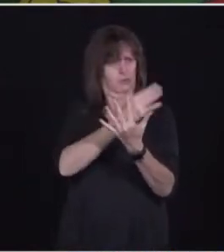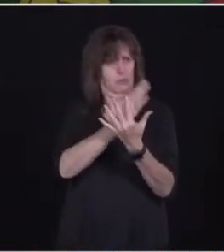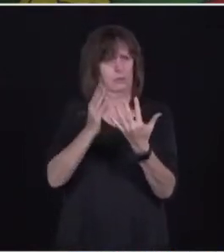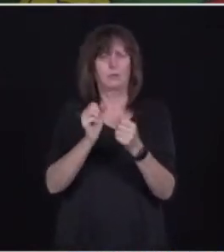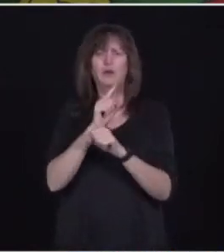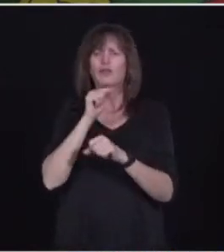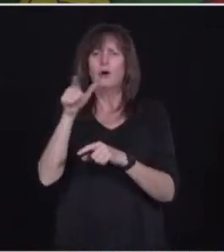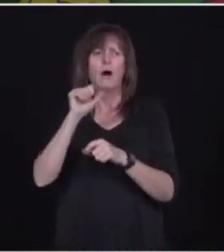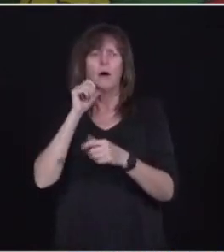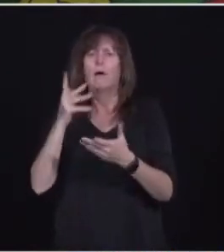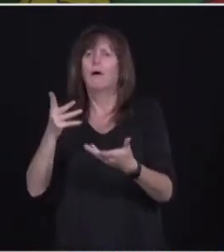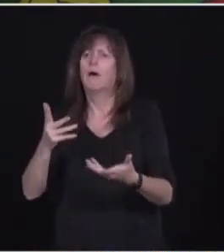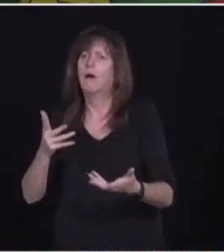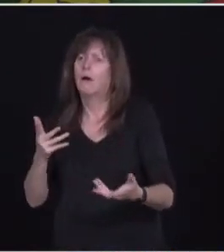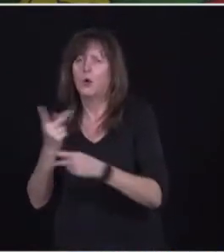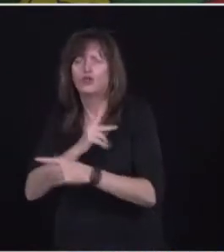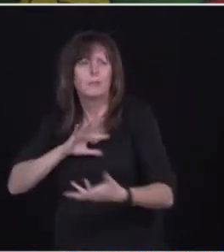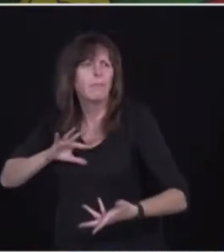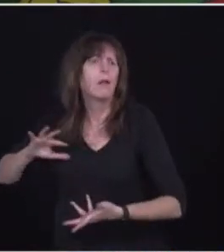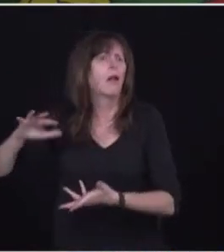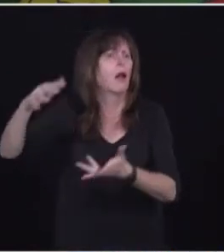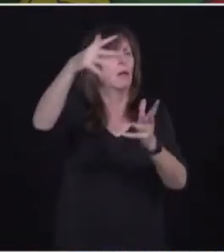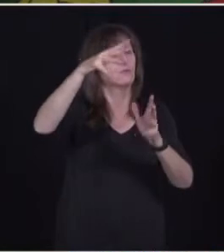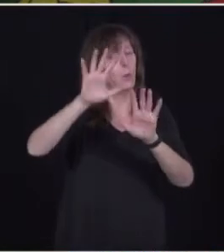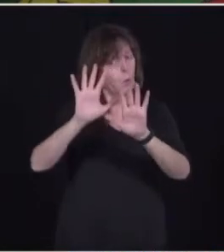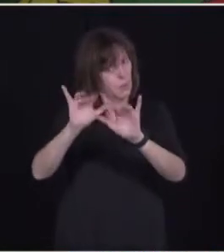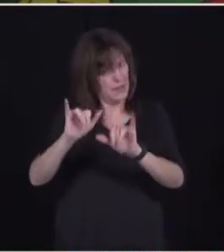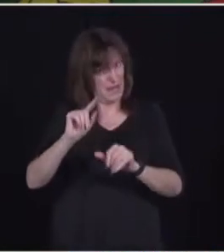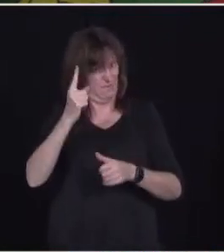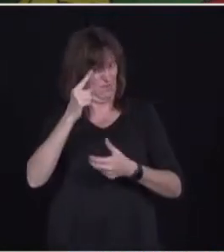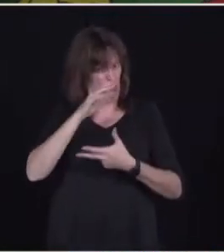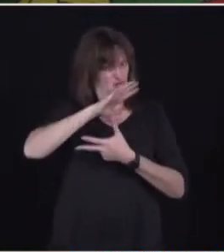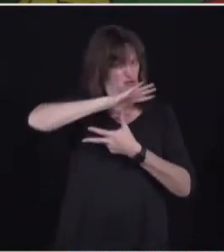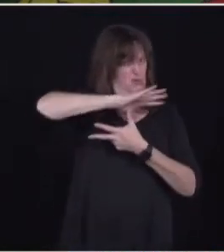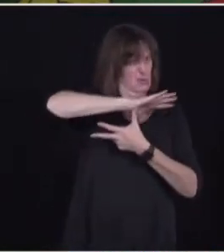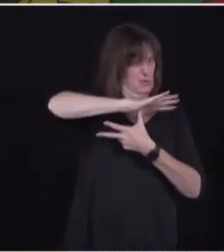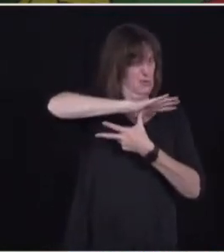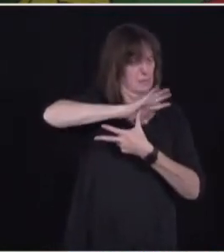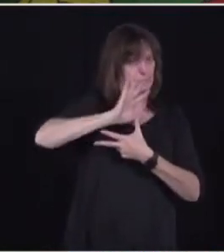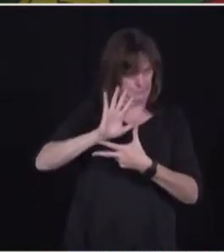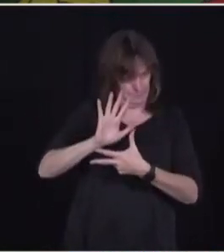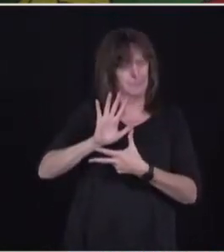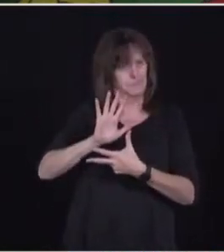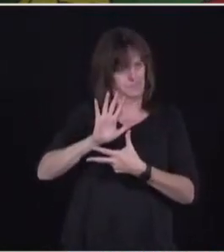that is sharing a room and we will go into places where they have had problems with COVID